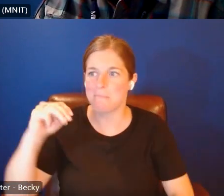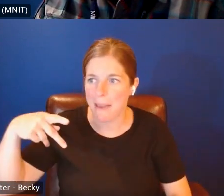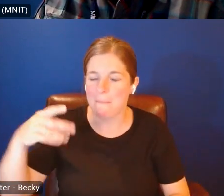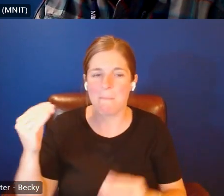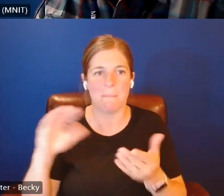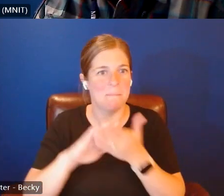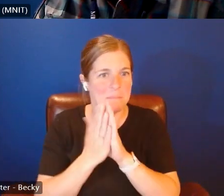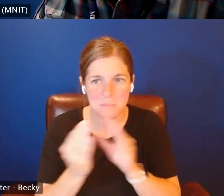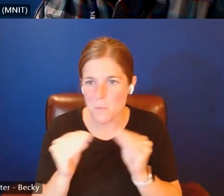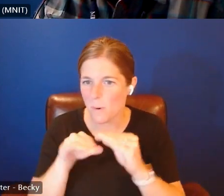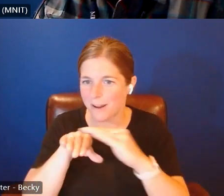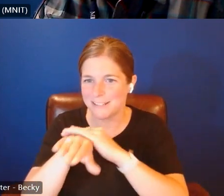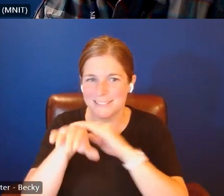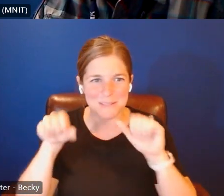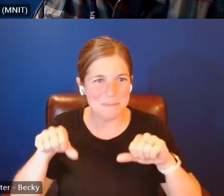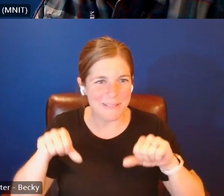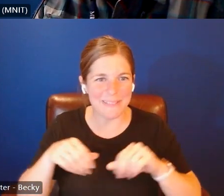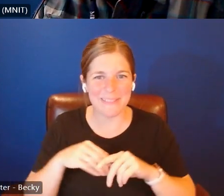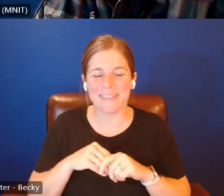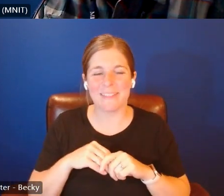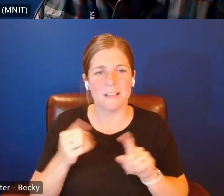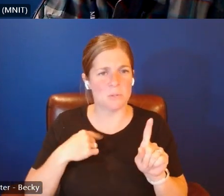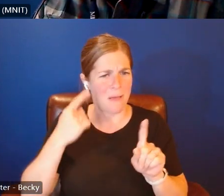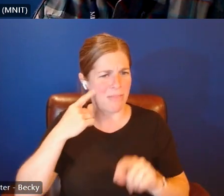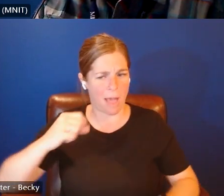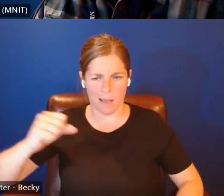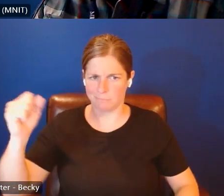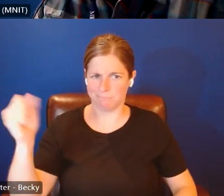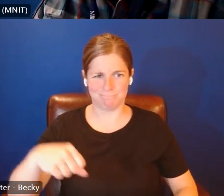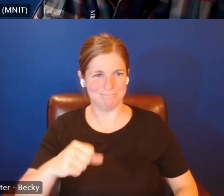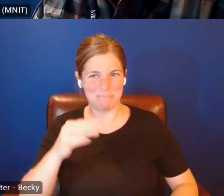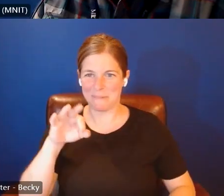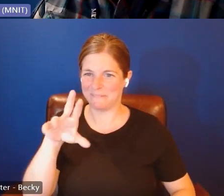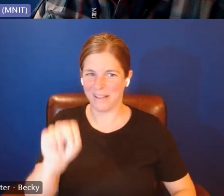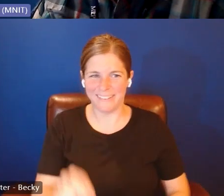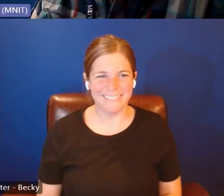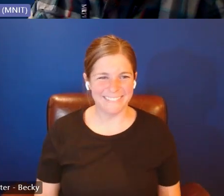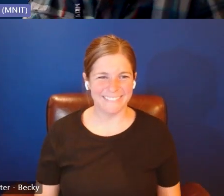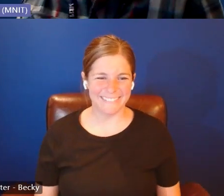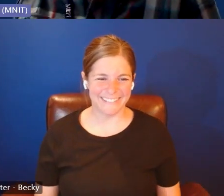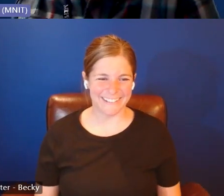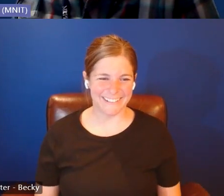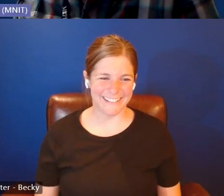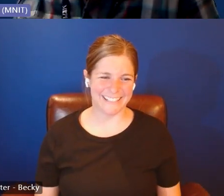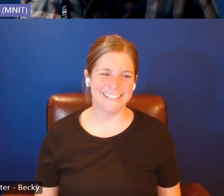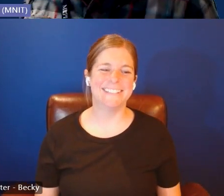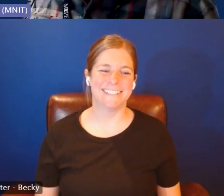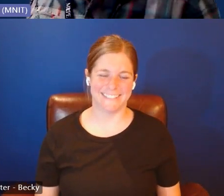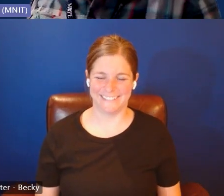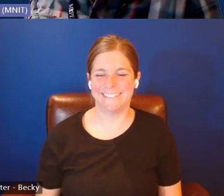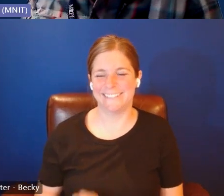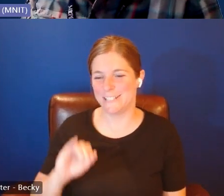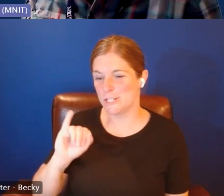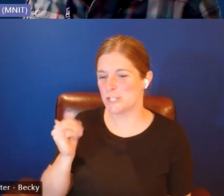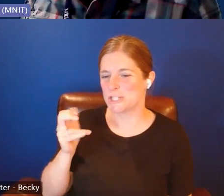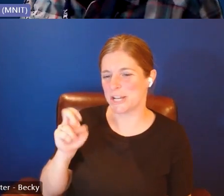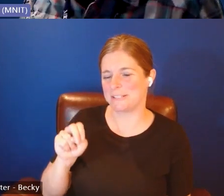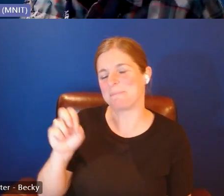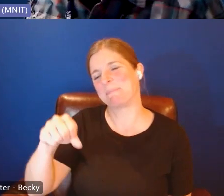And so I thought, yeah, this would be fun to try. Awesome. I am very much interested in that.